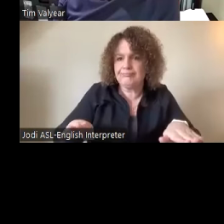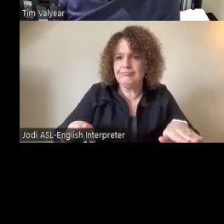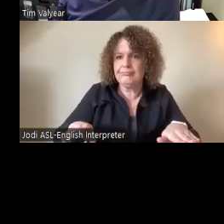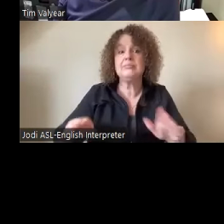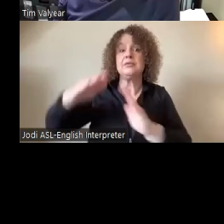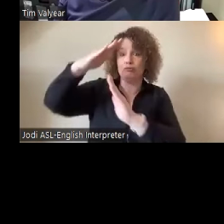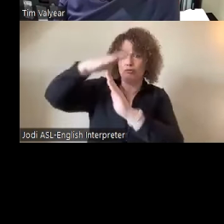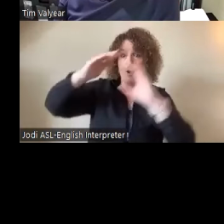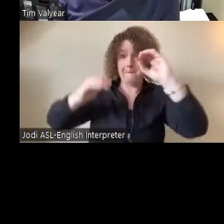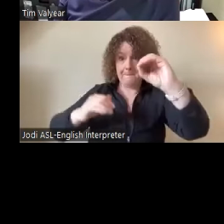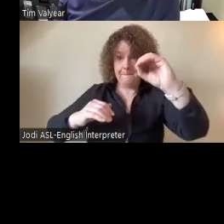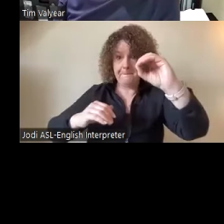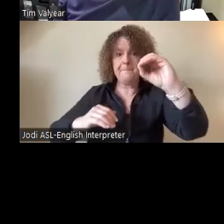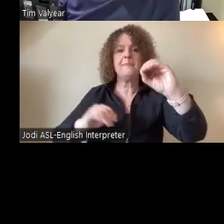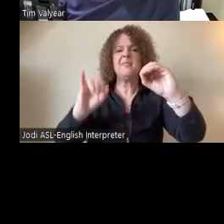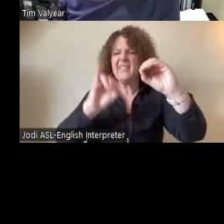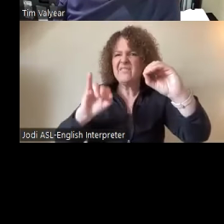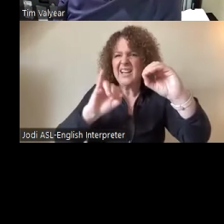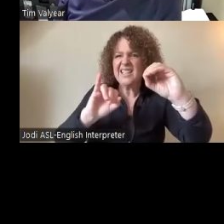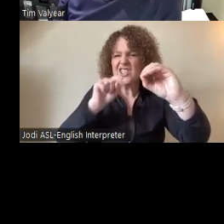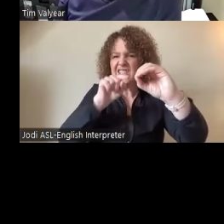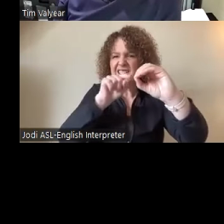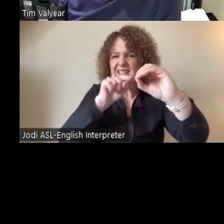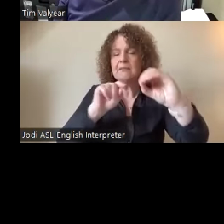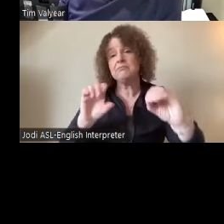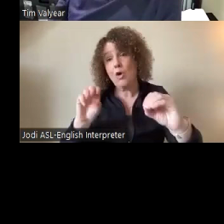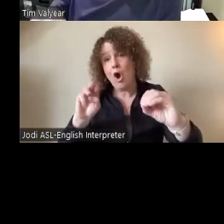how you prevent it is by breaking the chain connecting